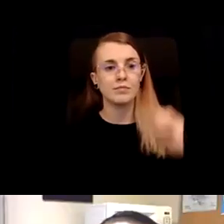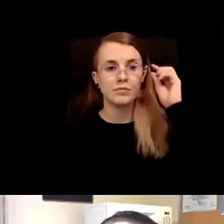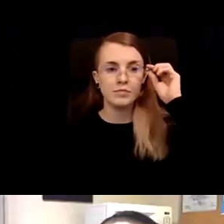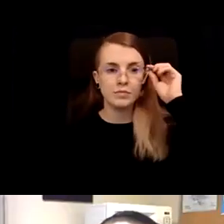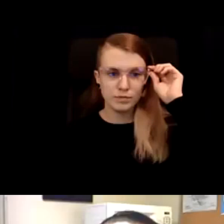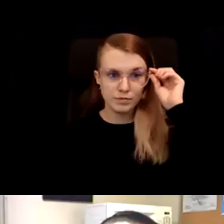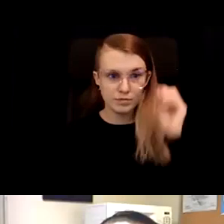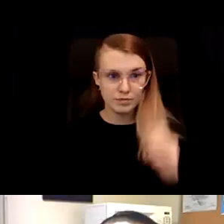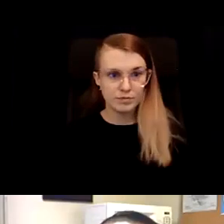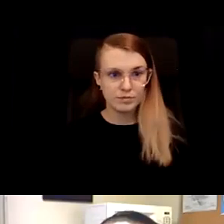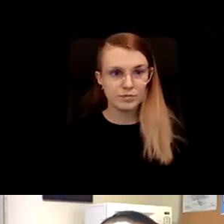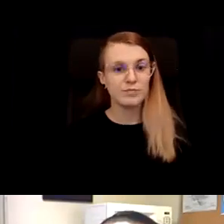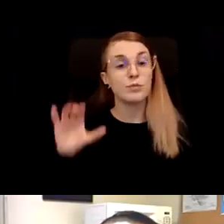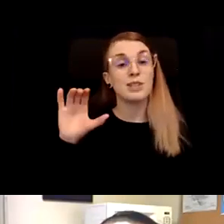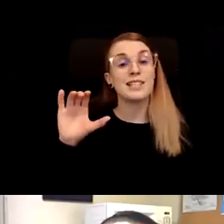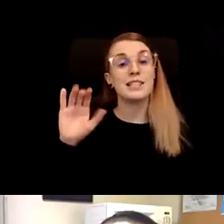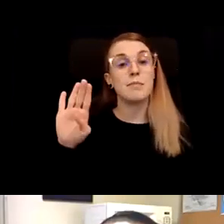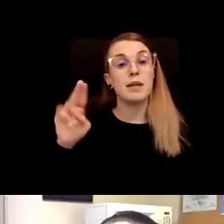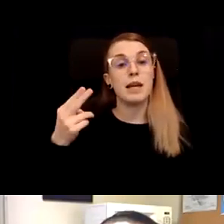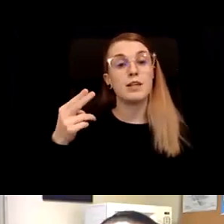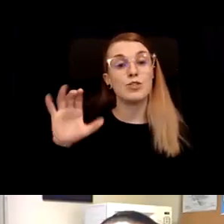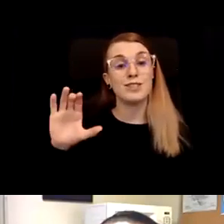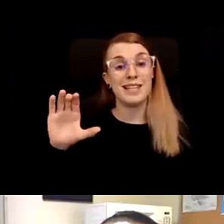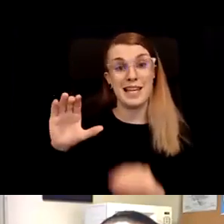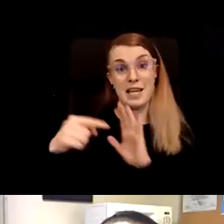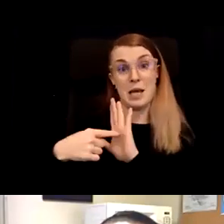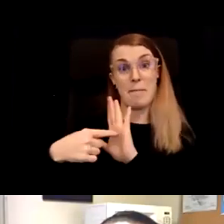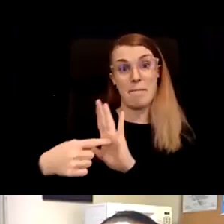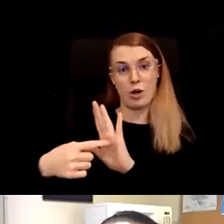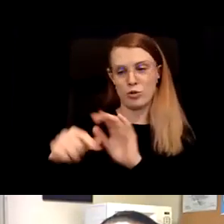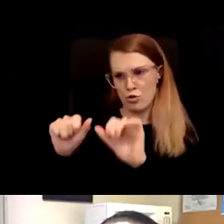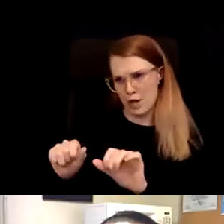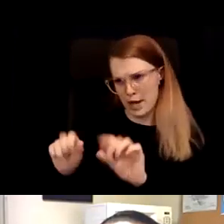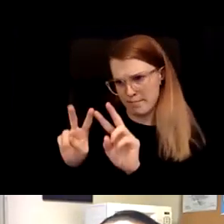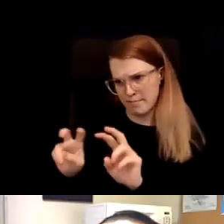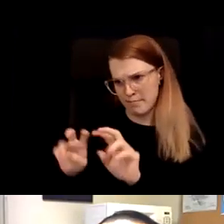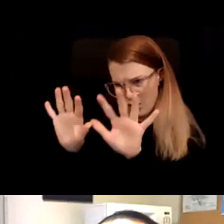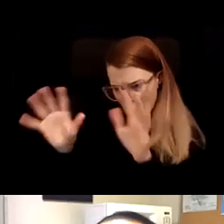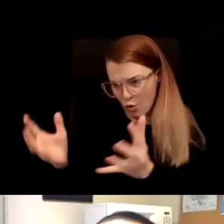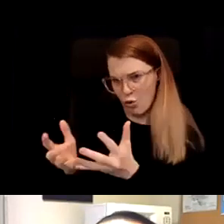Well, the model allows to you look at the whole person, and better serve the client needs.